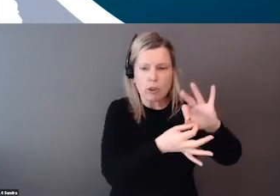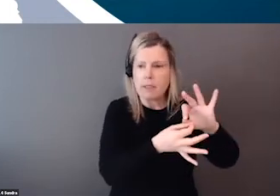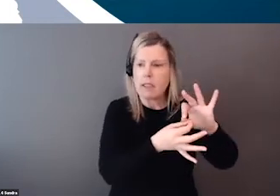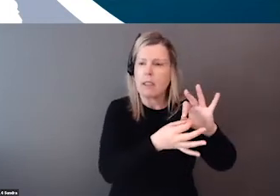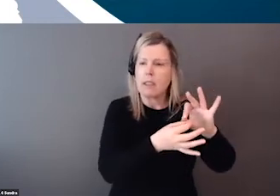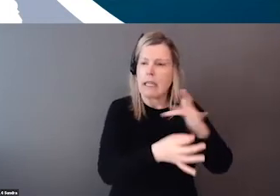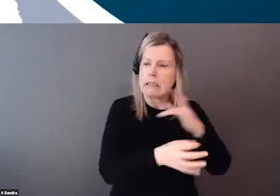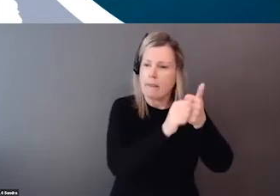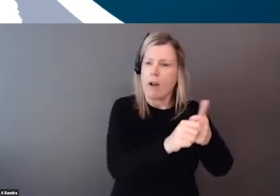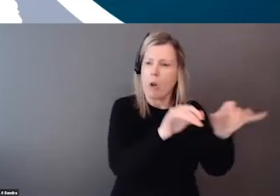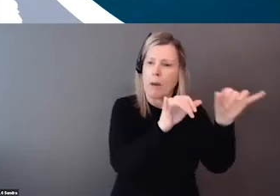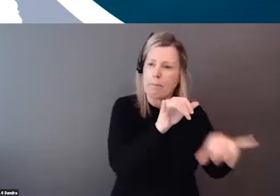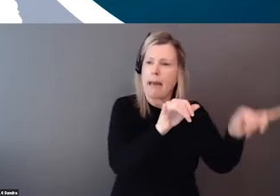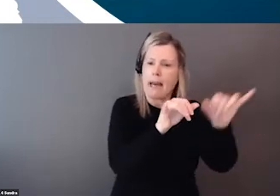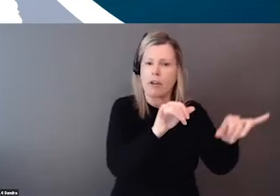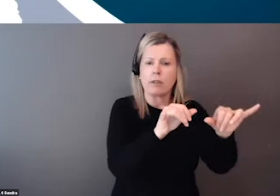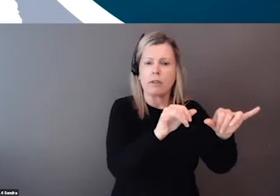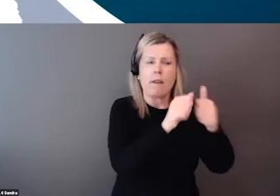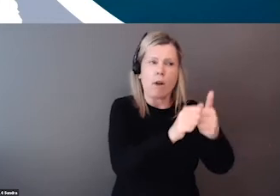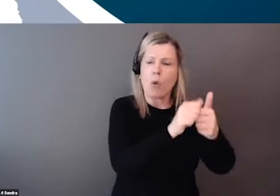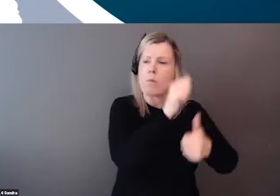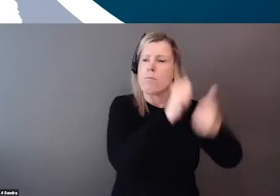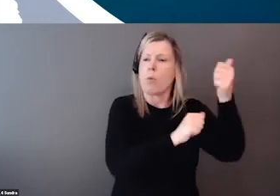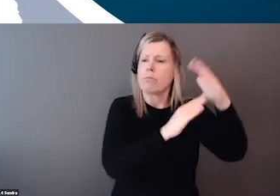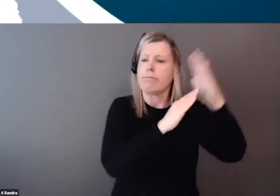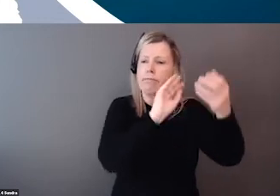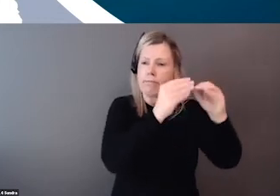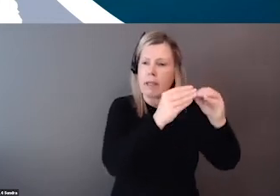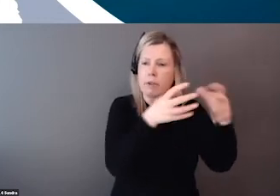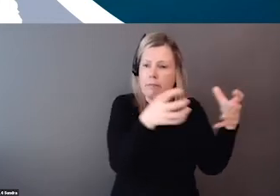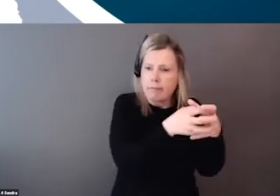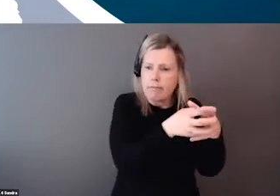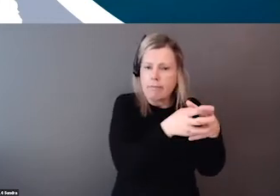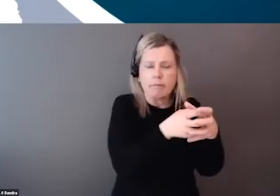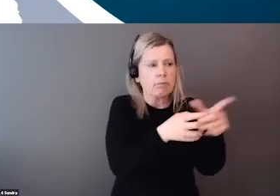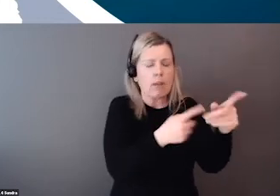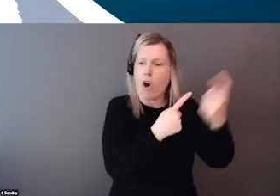training or machine learning processes, and especially automated decisions based upon the data.